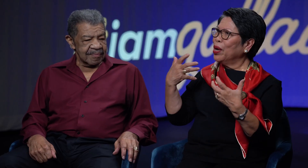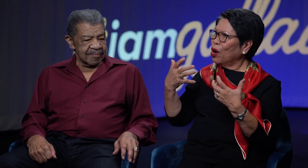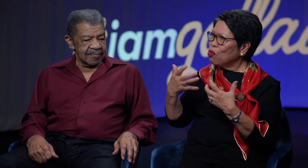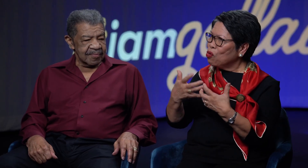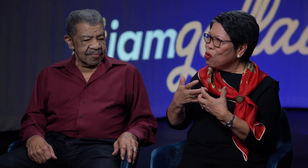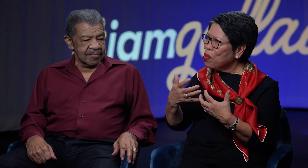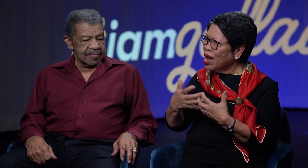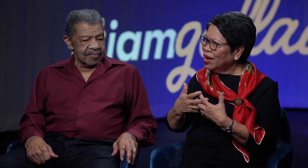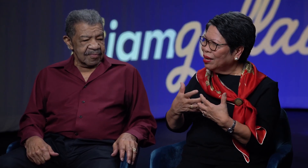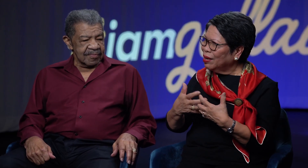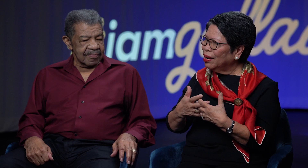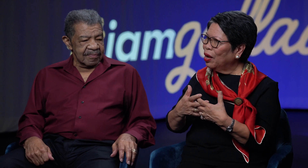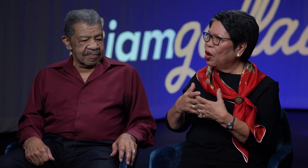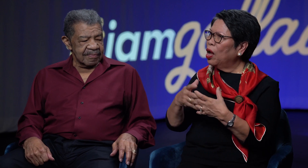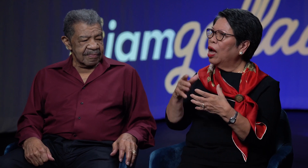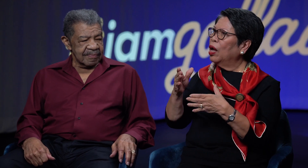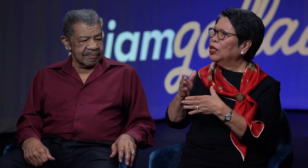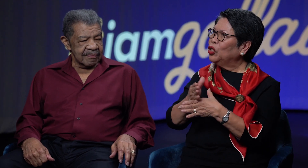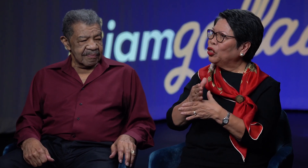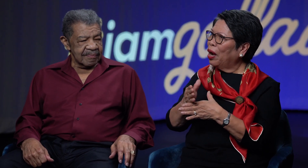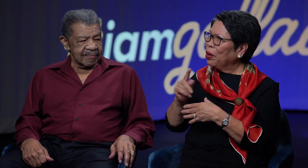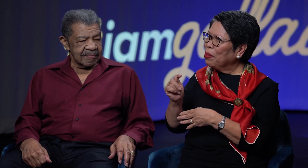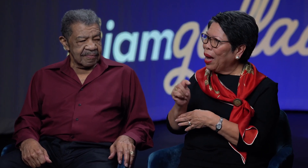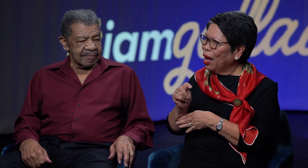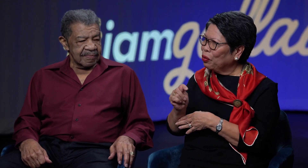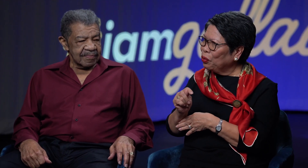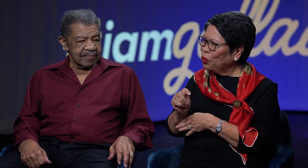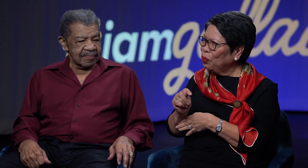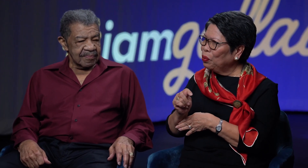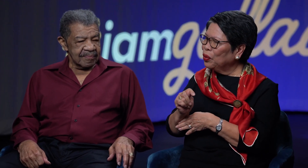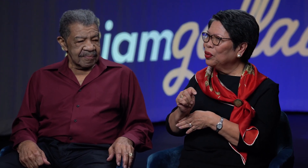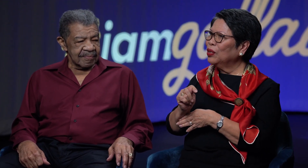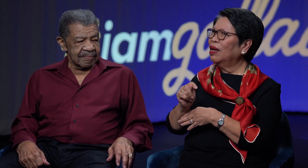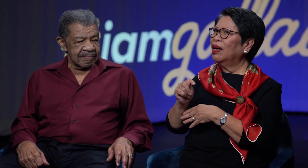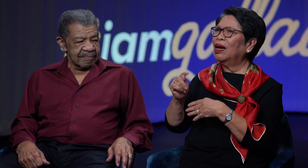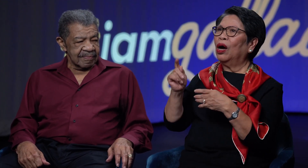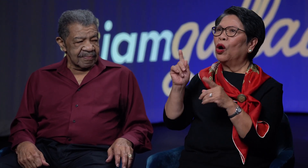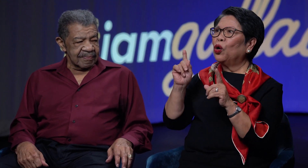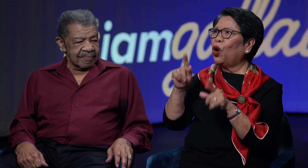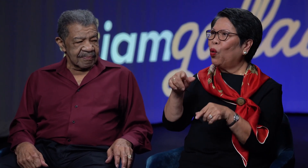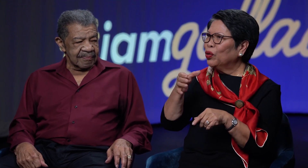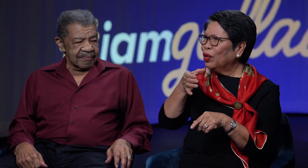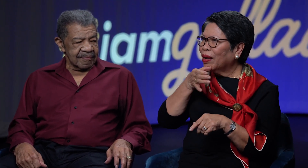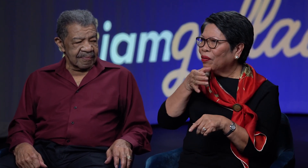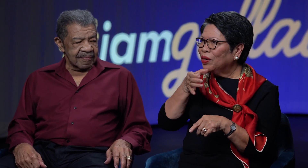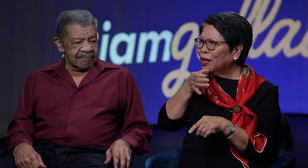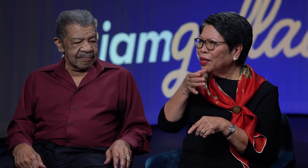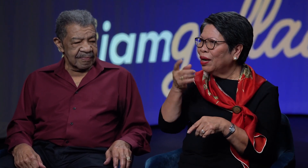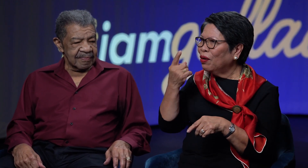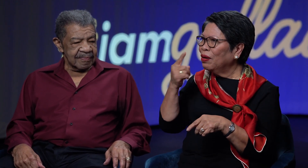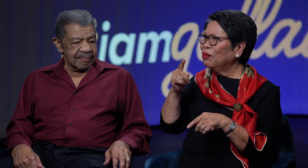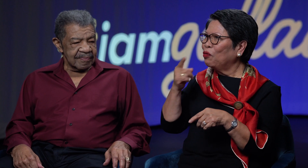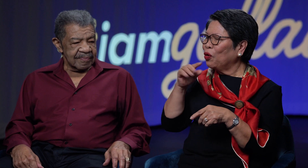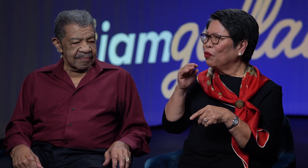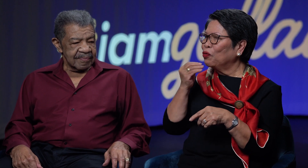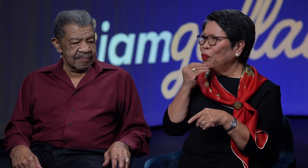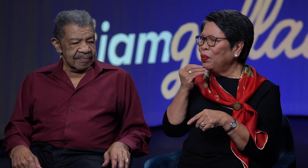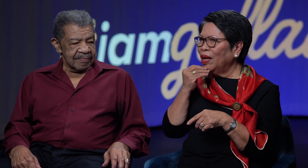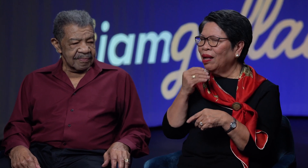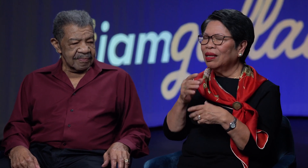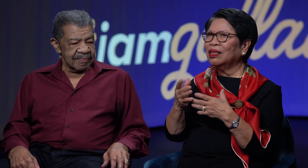Having a roommate! Sharing a bathroom… going to the cafeteria for meals…